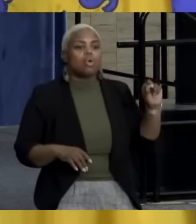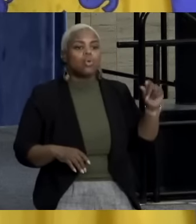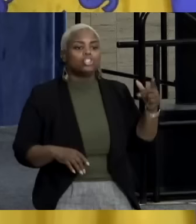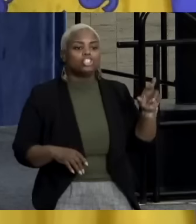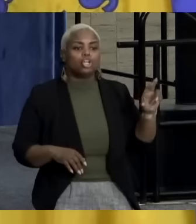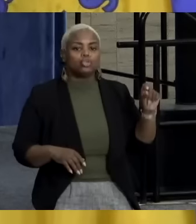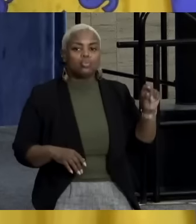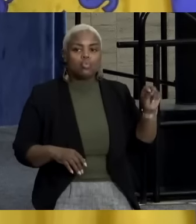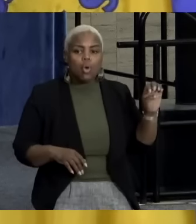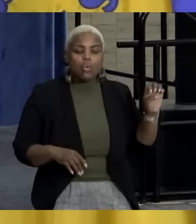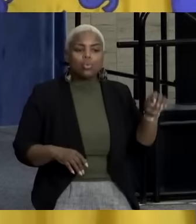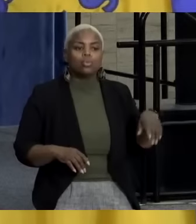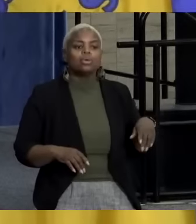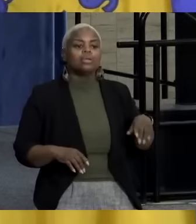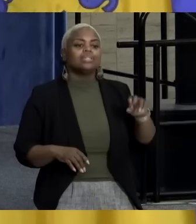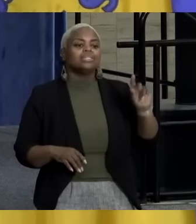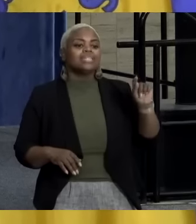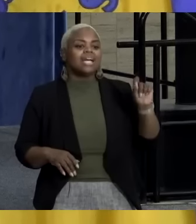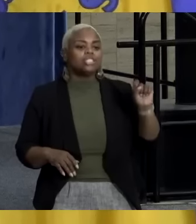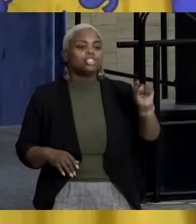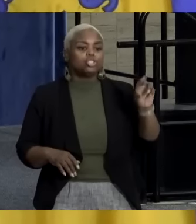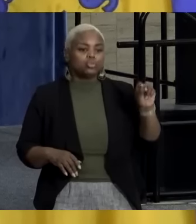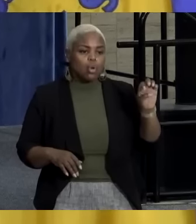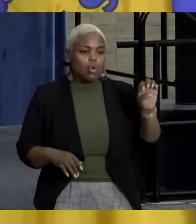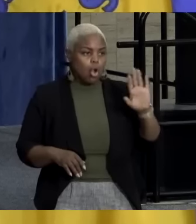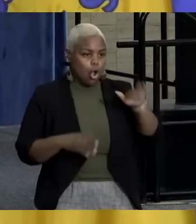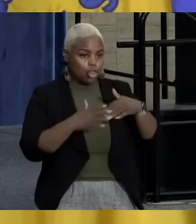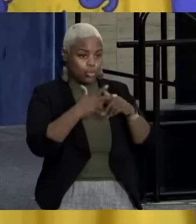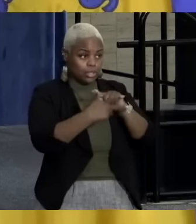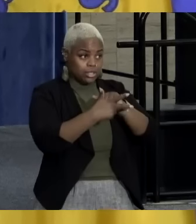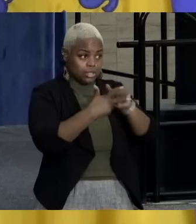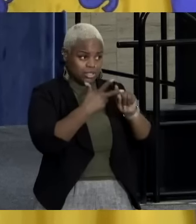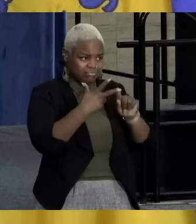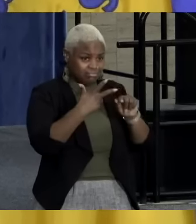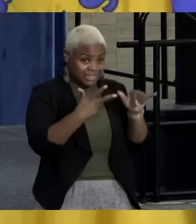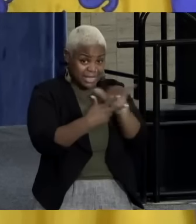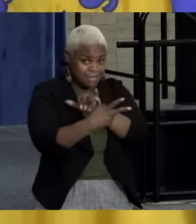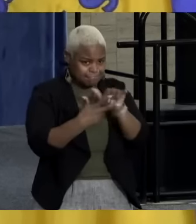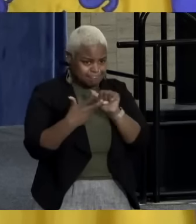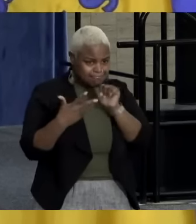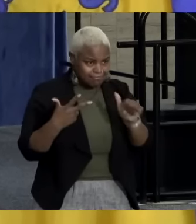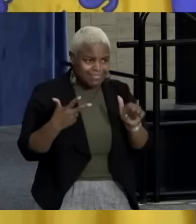which matters when talking to patients about the risks and benefits of hormone therapy.